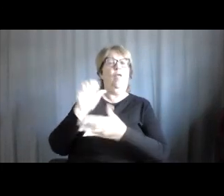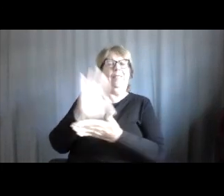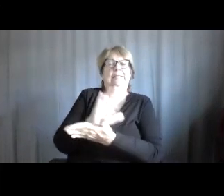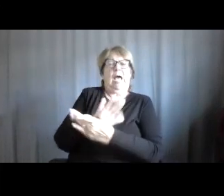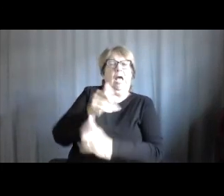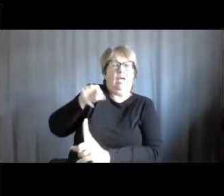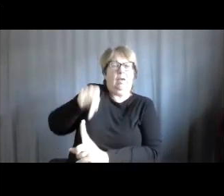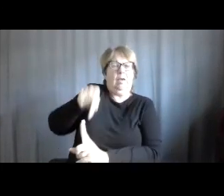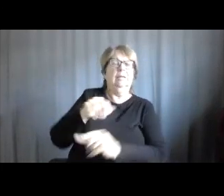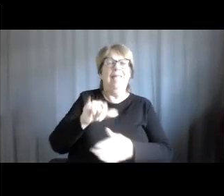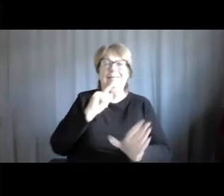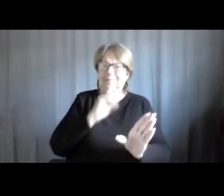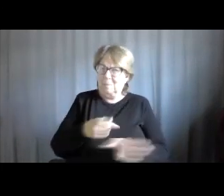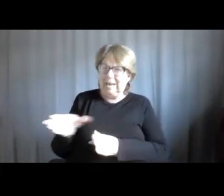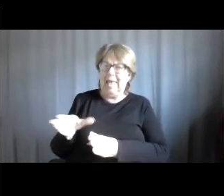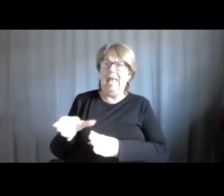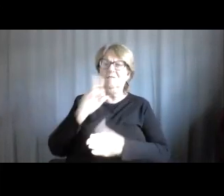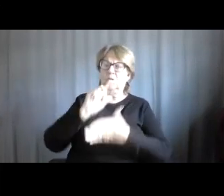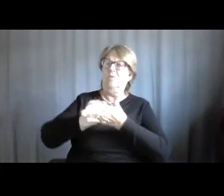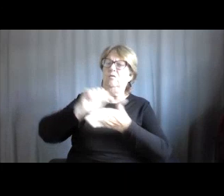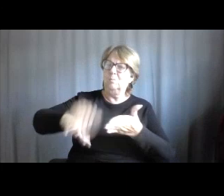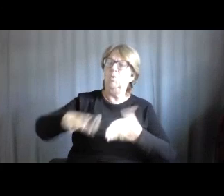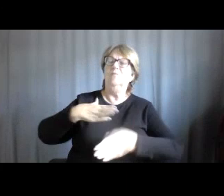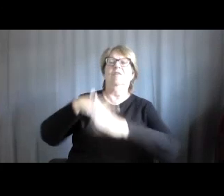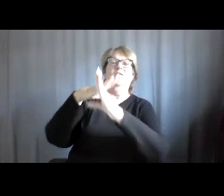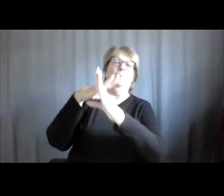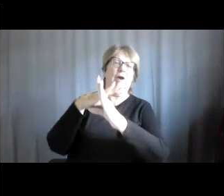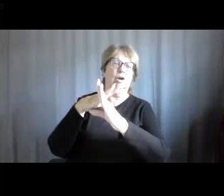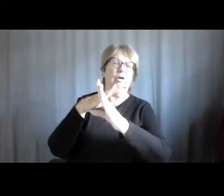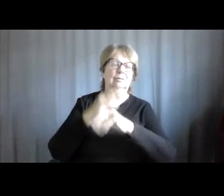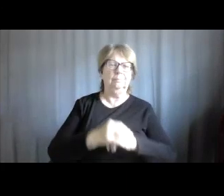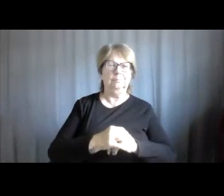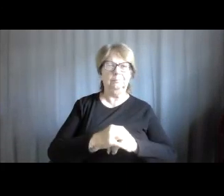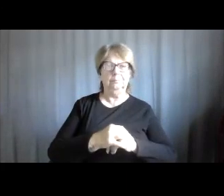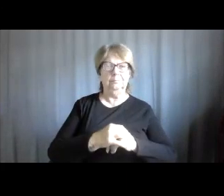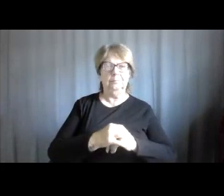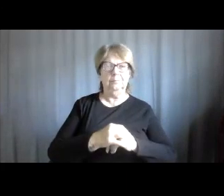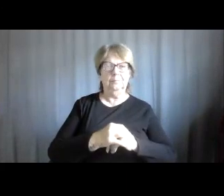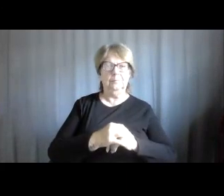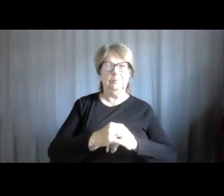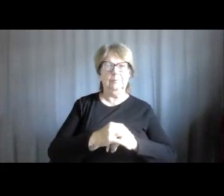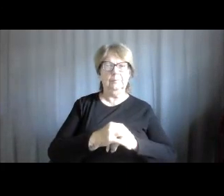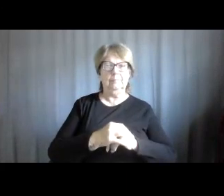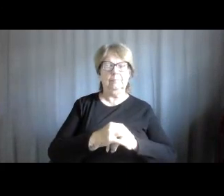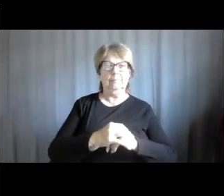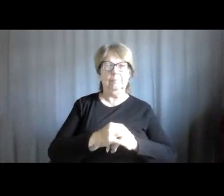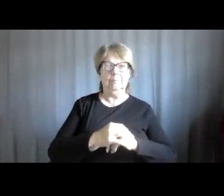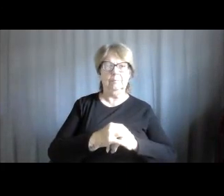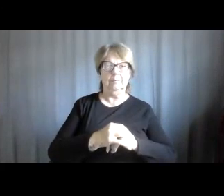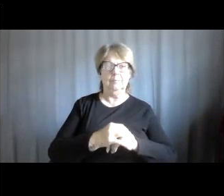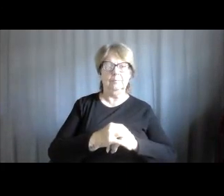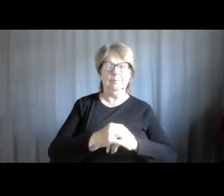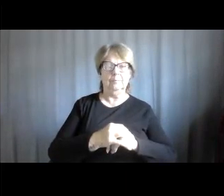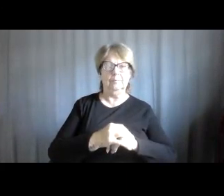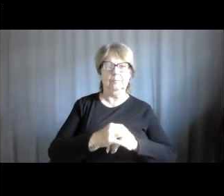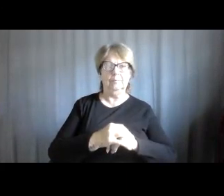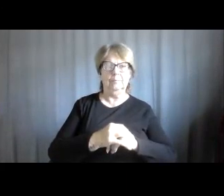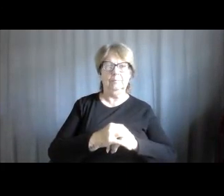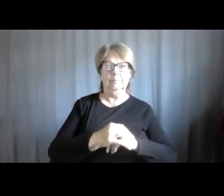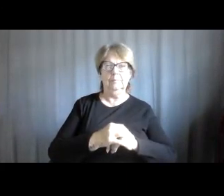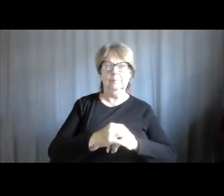plan for the removal of barriers.